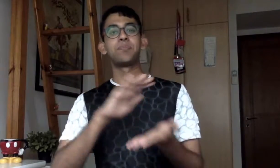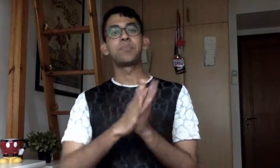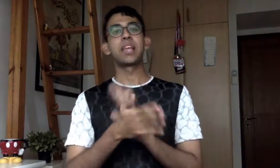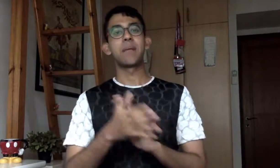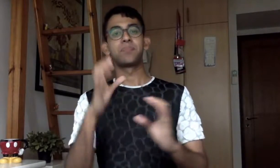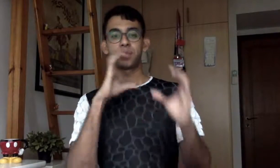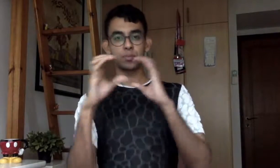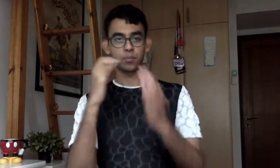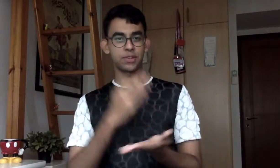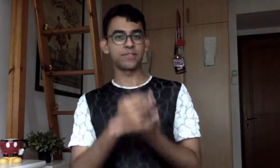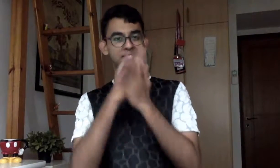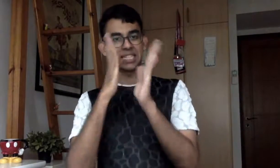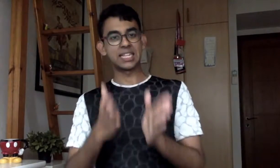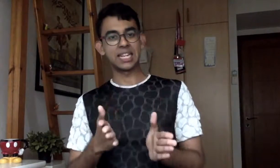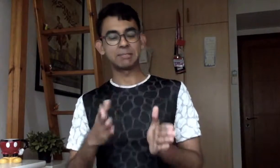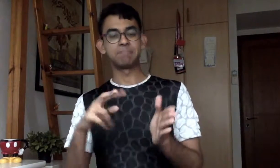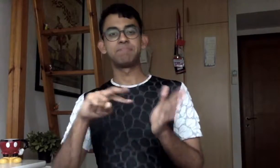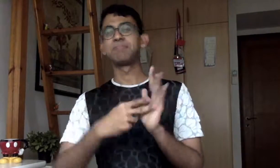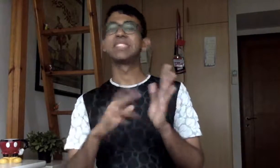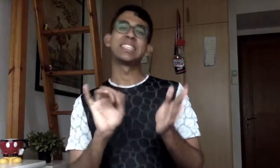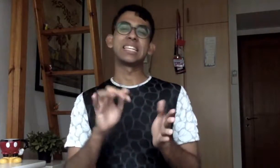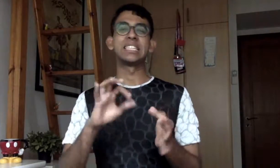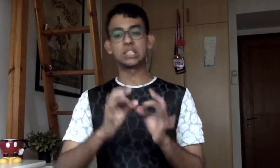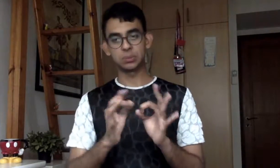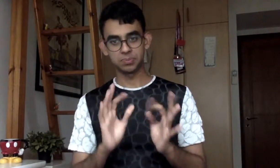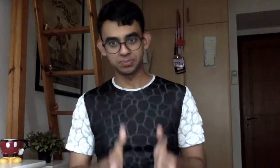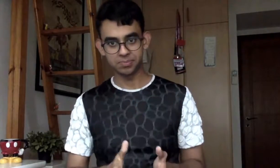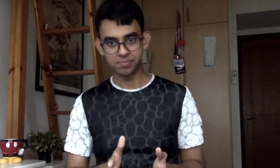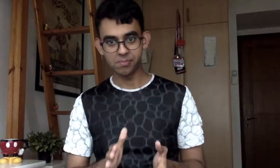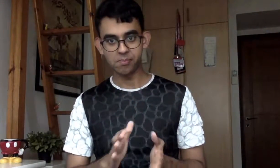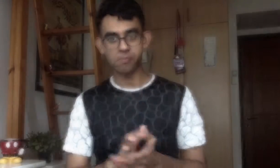when I've joined as a communication facilitator (basically an interpreter).